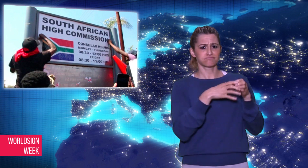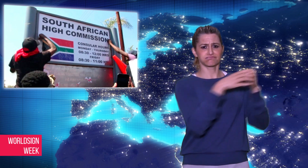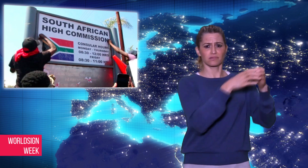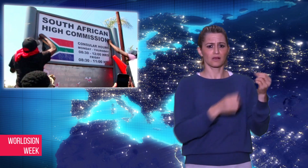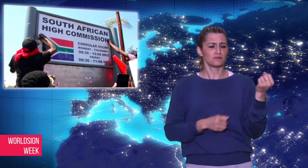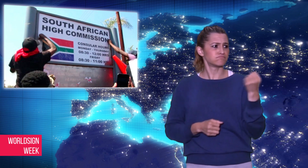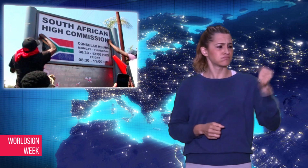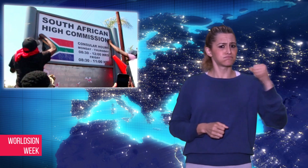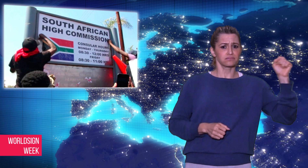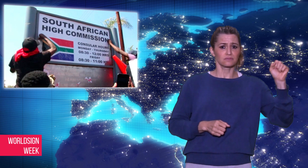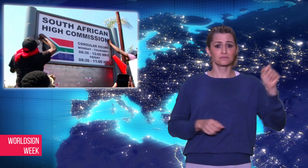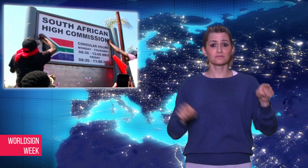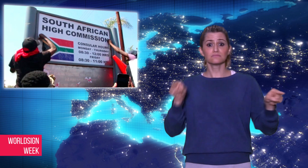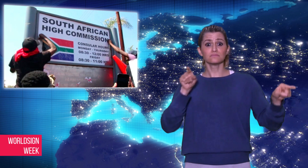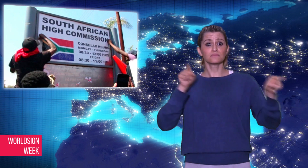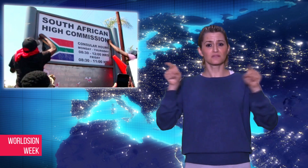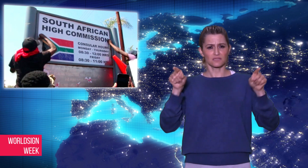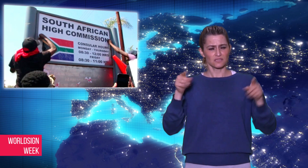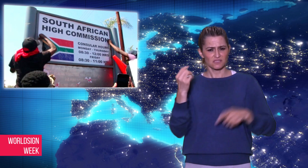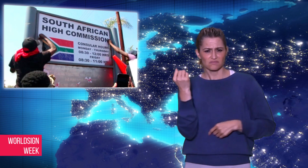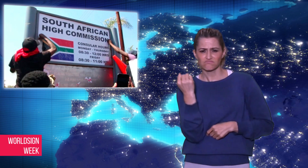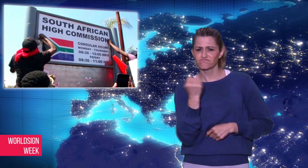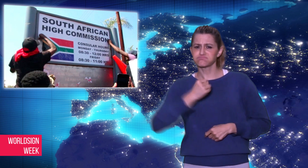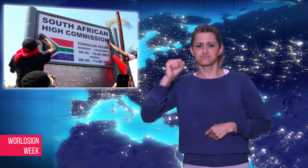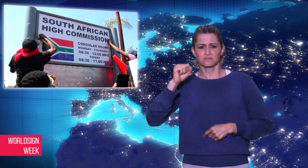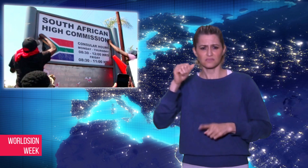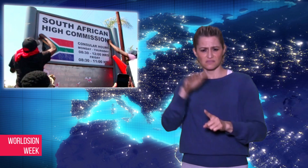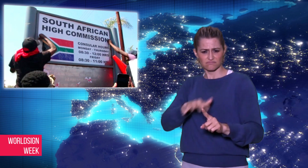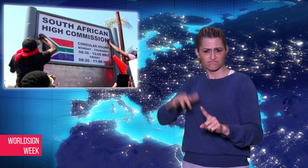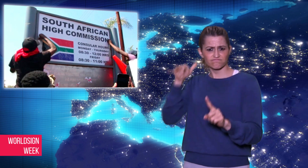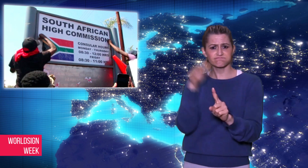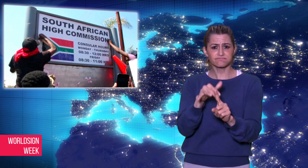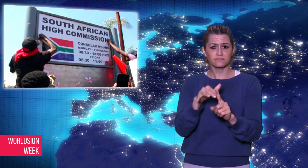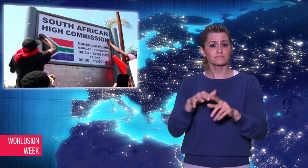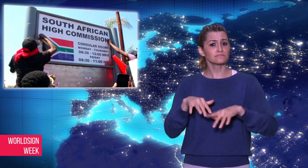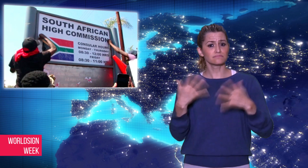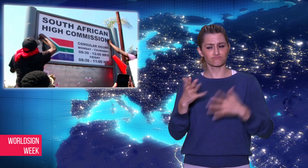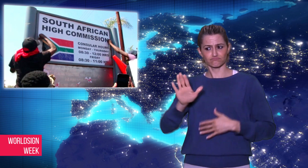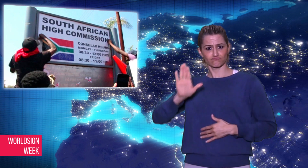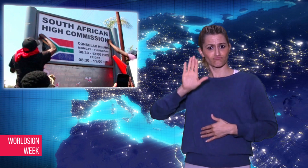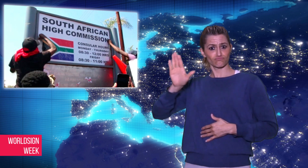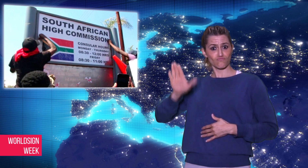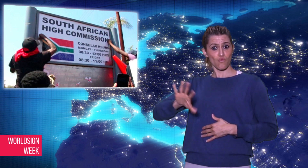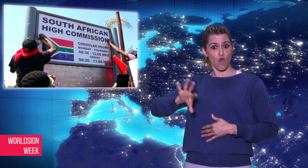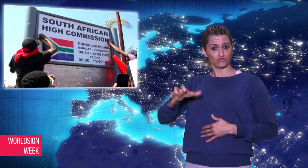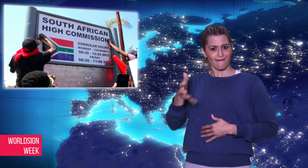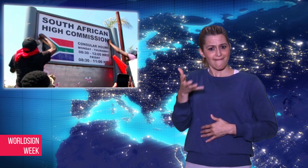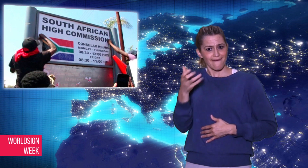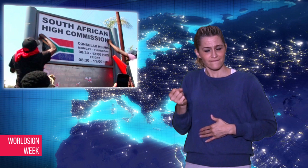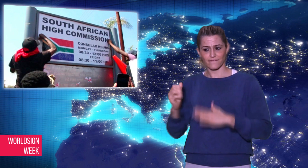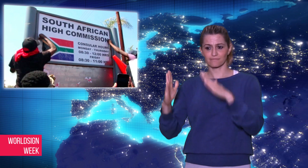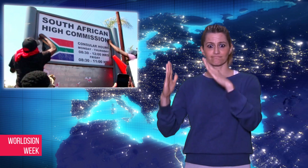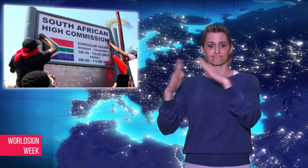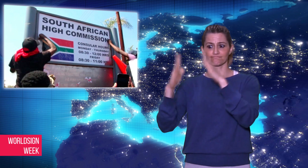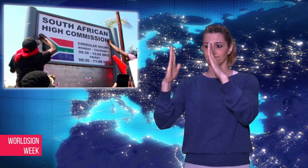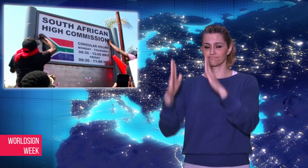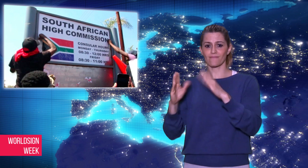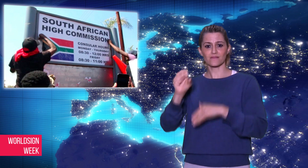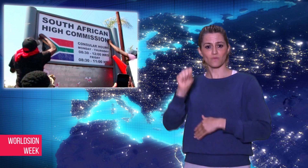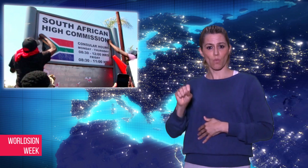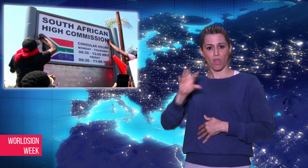to protest and they attacked the diplomatic